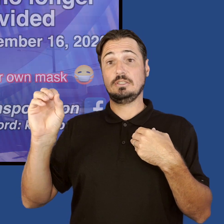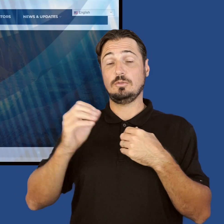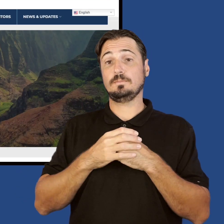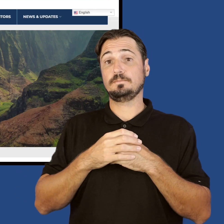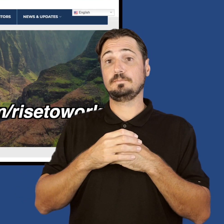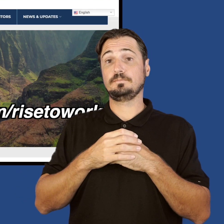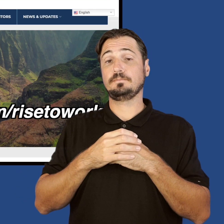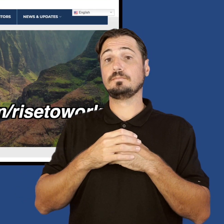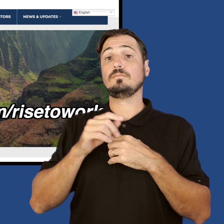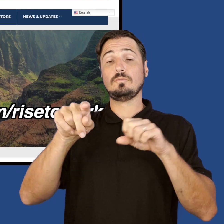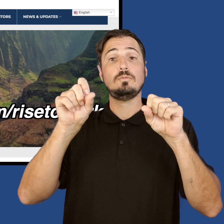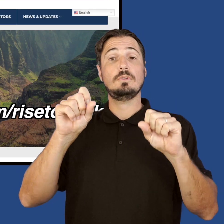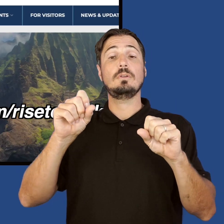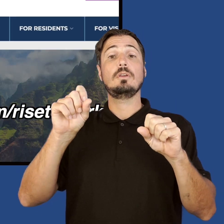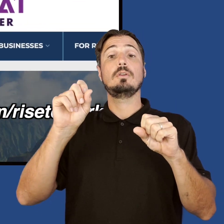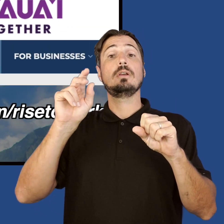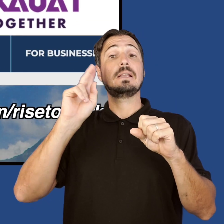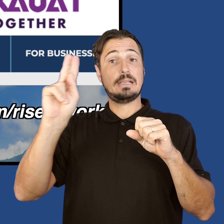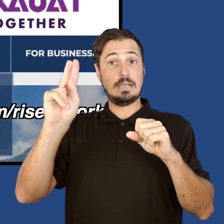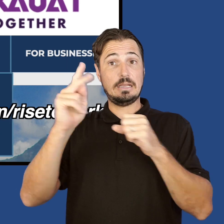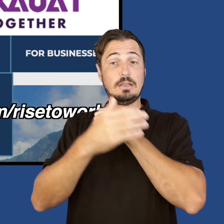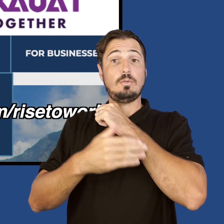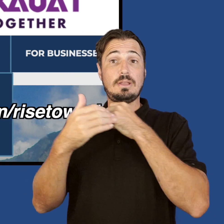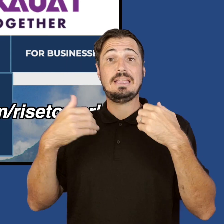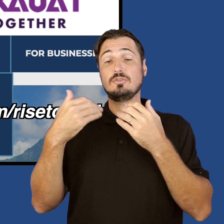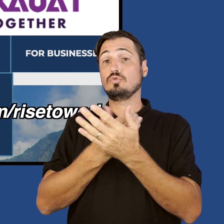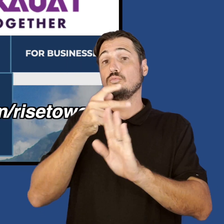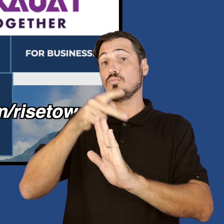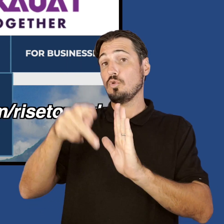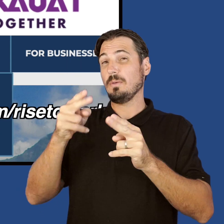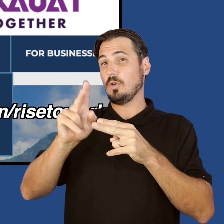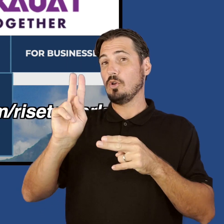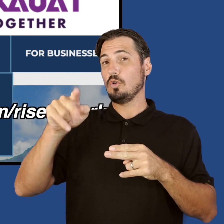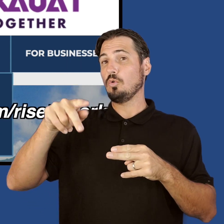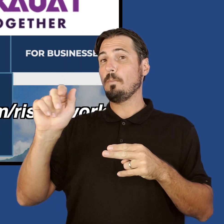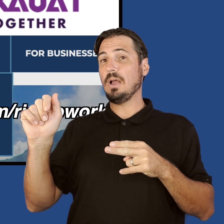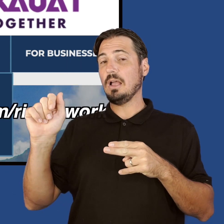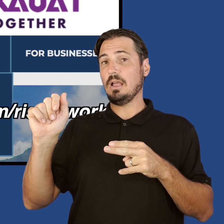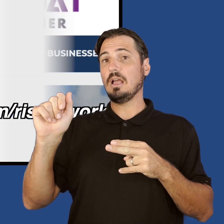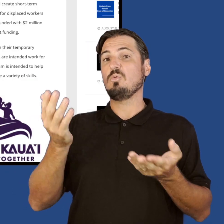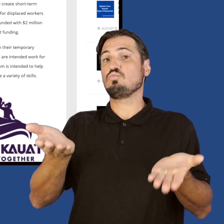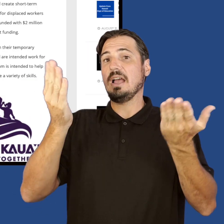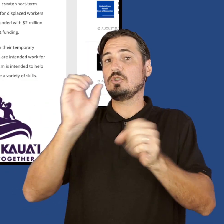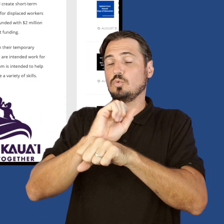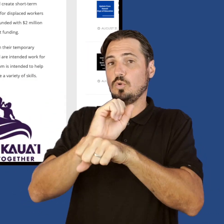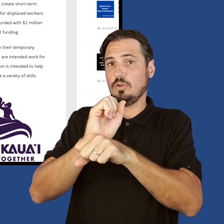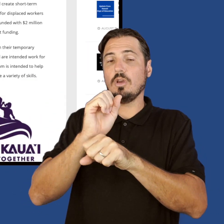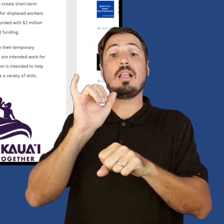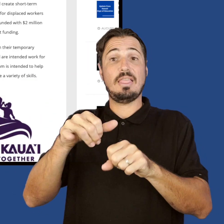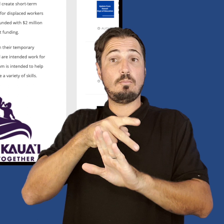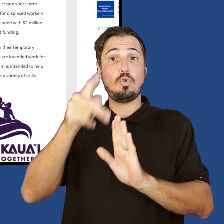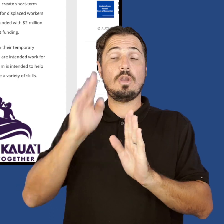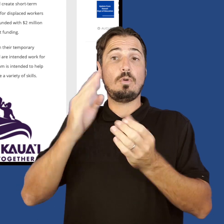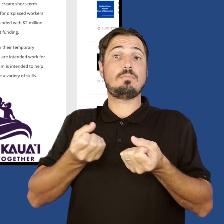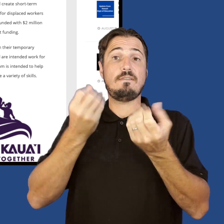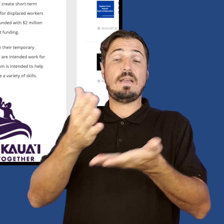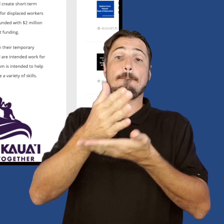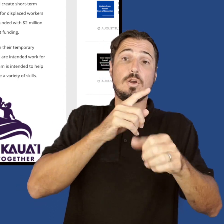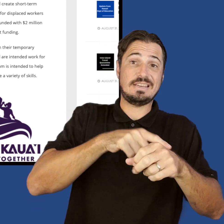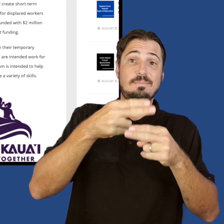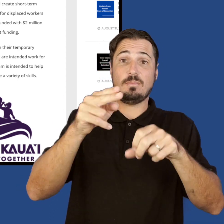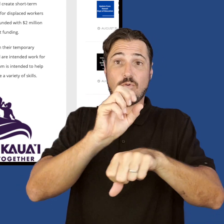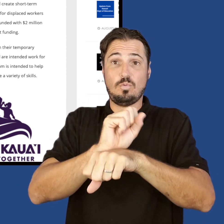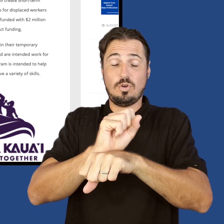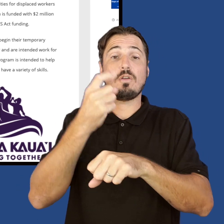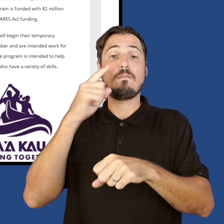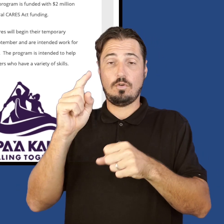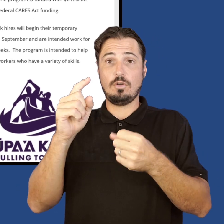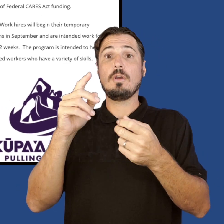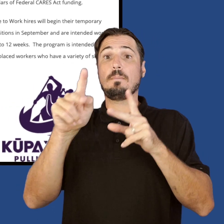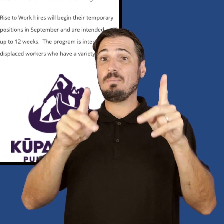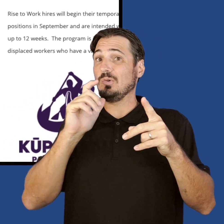The County of Kauai has established a new Kupa`a Kaua‘i Rise to Work program to provide temporary, part-time and full-time work opportunities for displaced workers. It is an opportunity